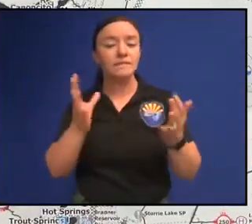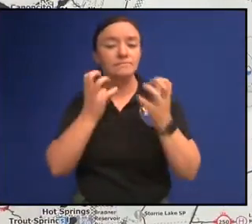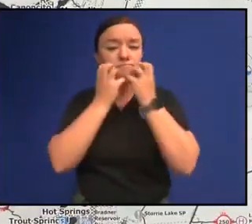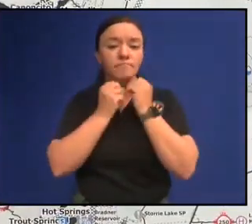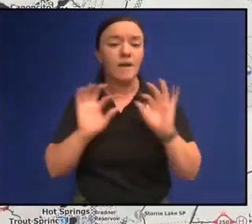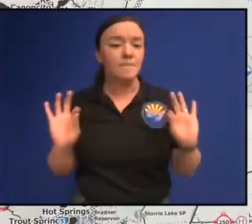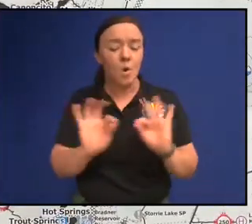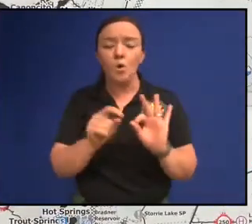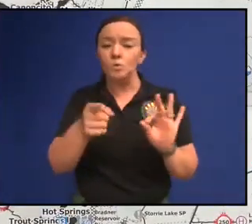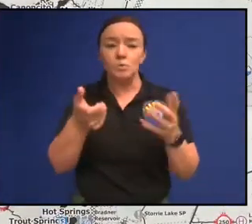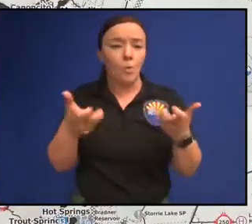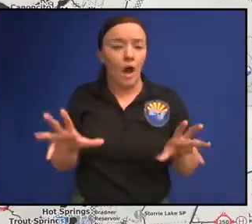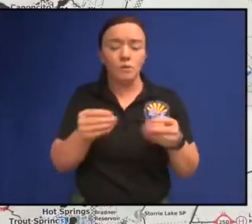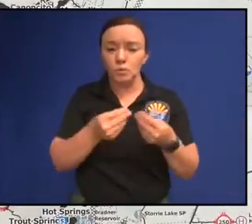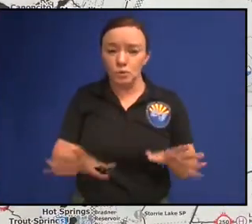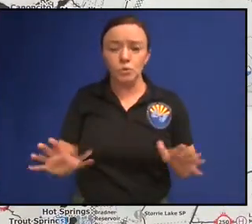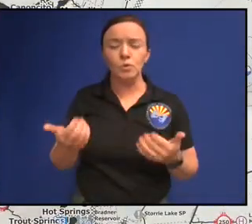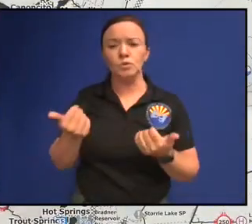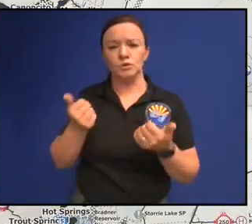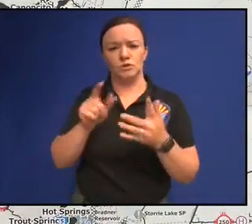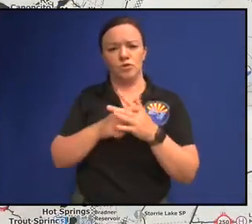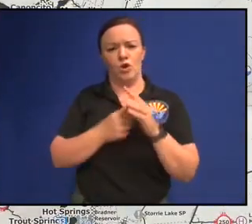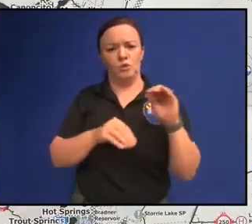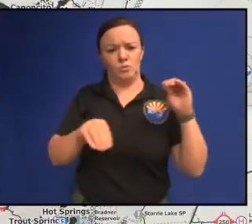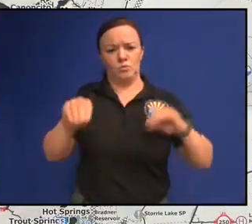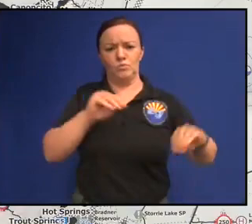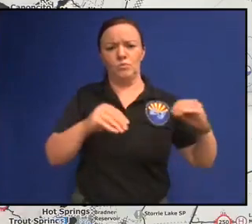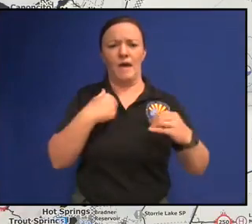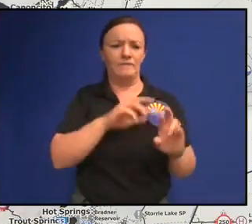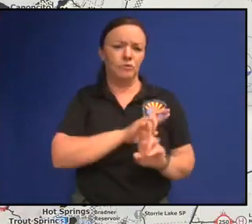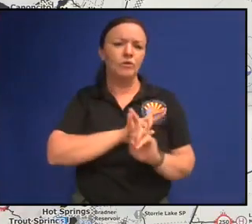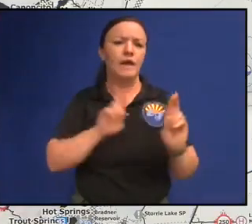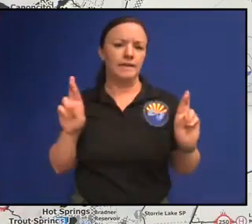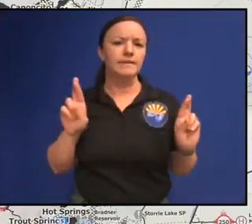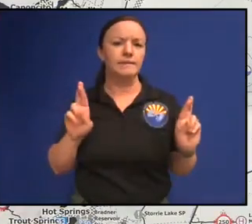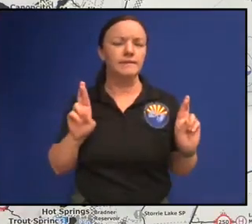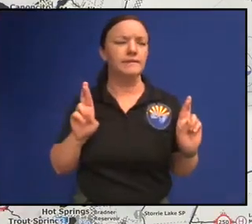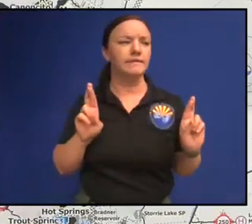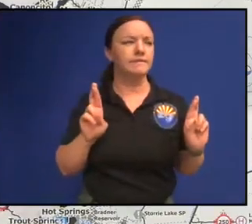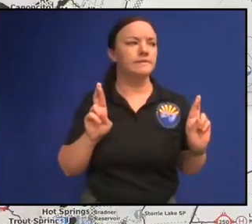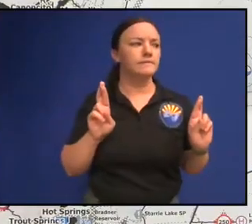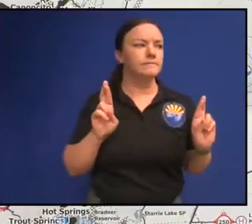MAKE SURE YOU HAVE ALL THAT TOGETHER. AND THEN THE NEXT THING IS PREPARING YOUR PROPERTY.